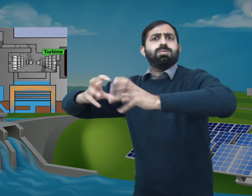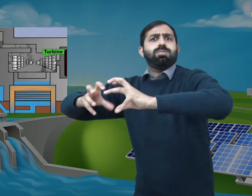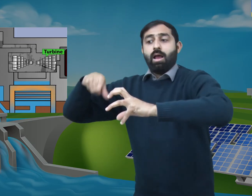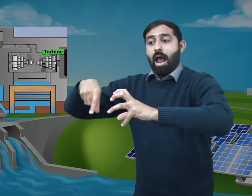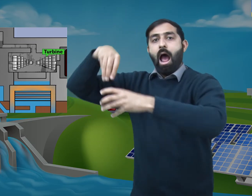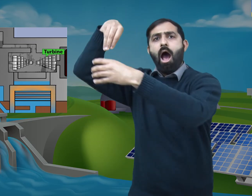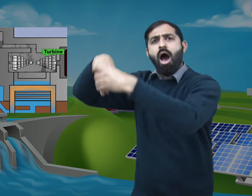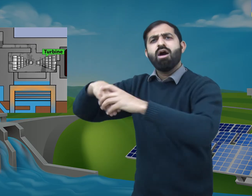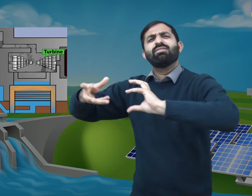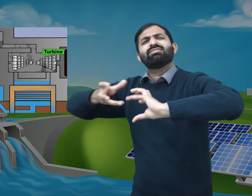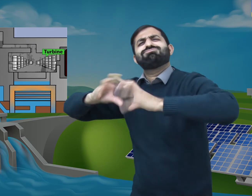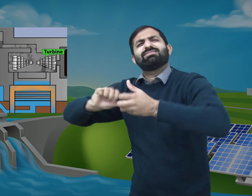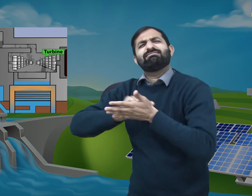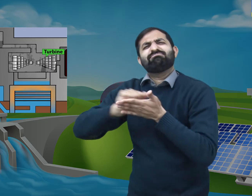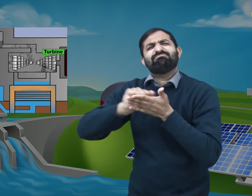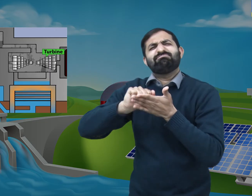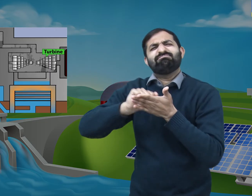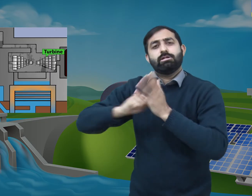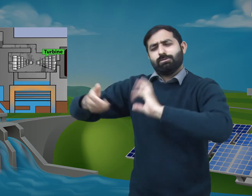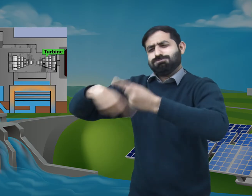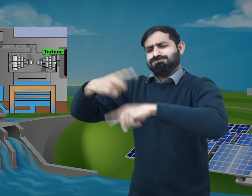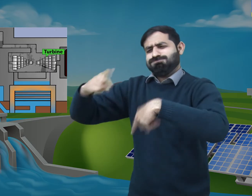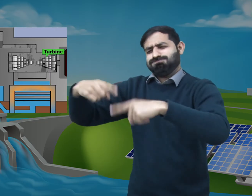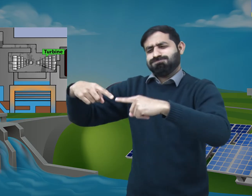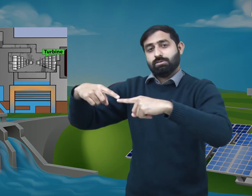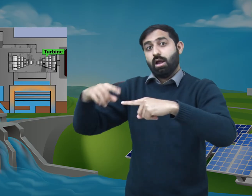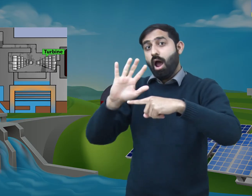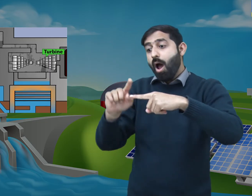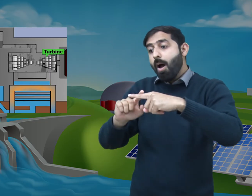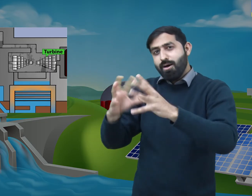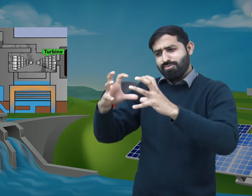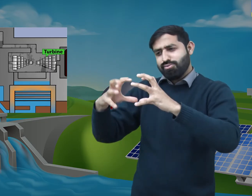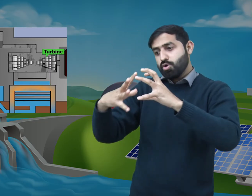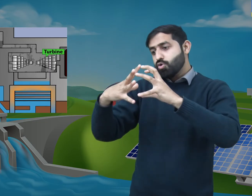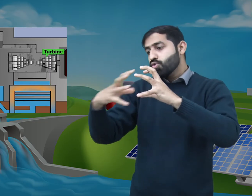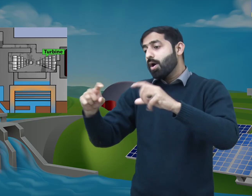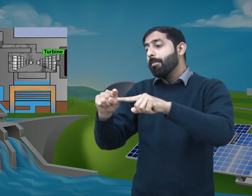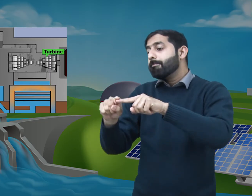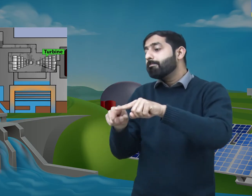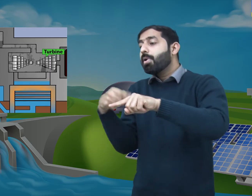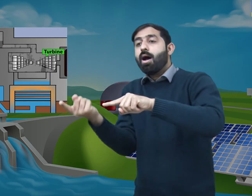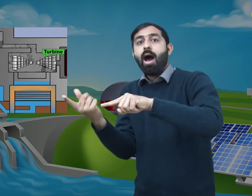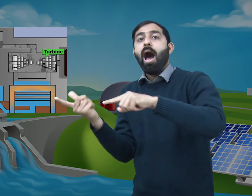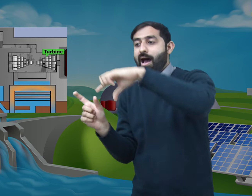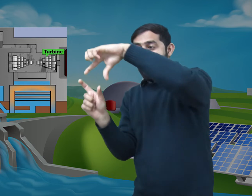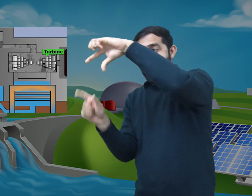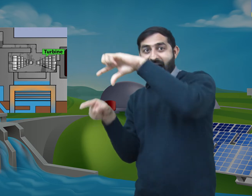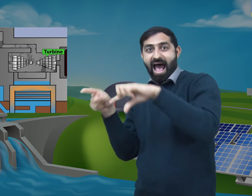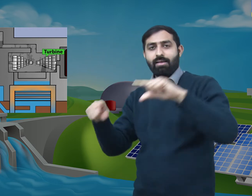and as the turbine rotates, the generator attached to the turbine also rotates.